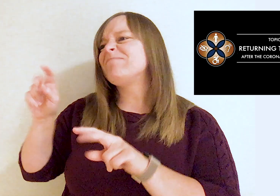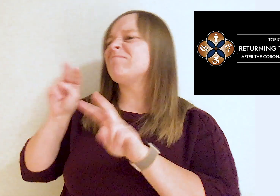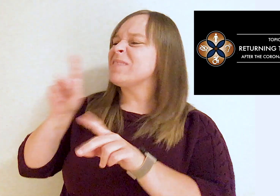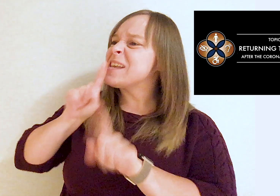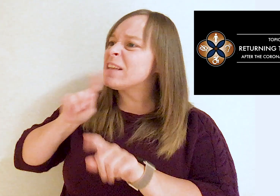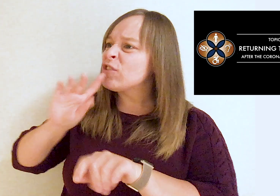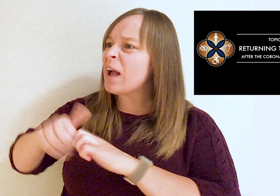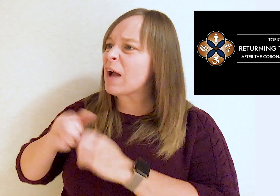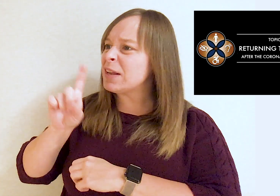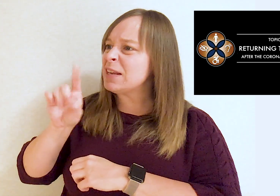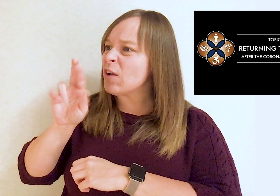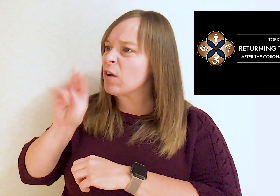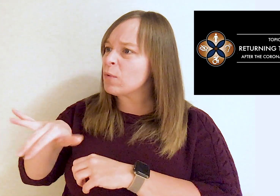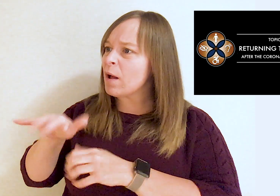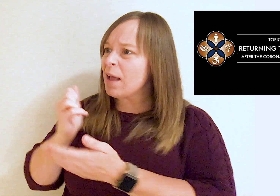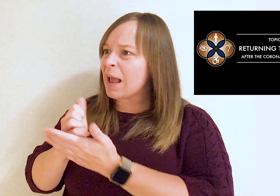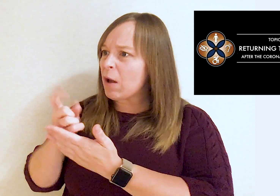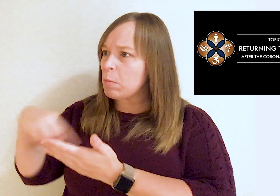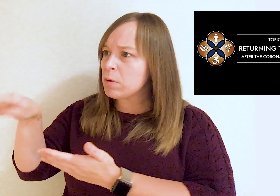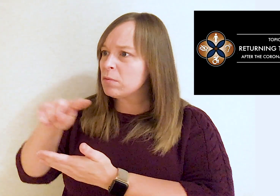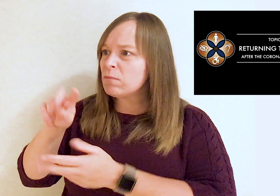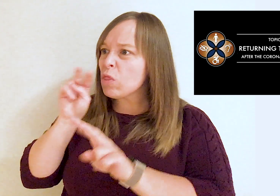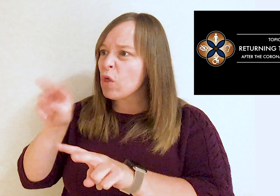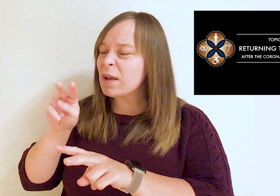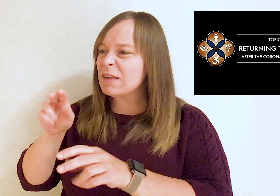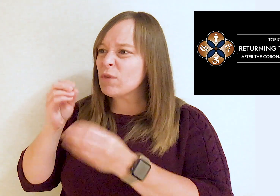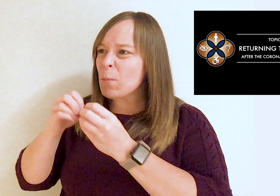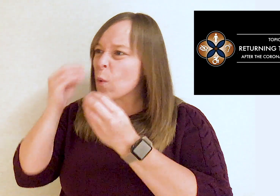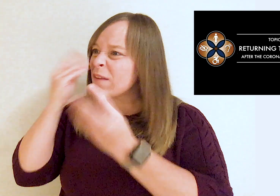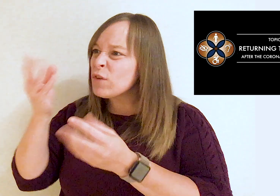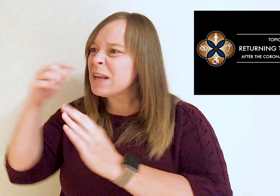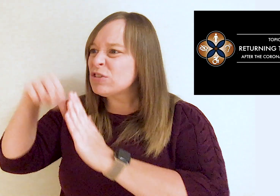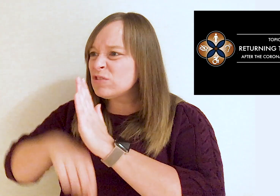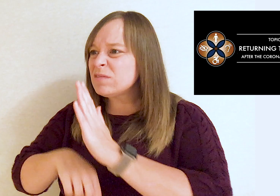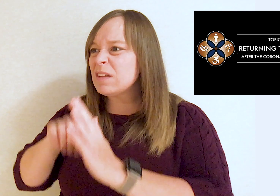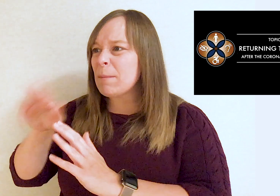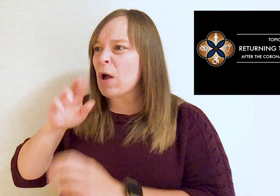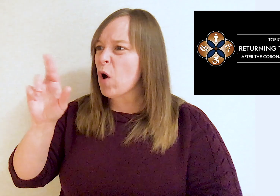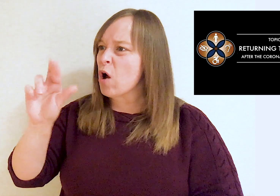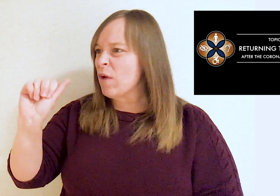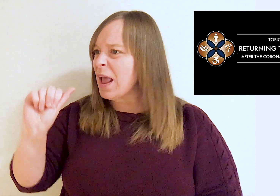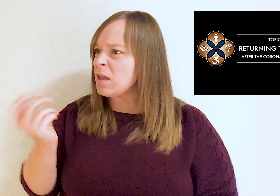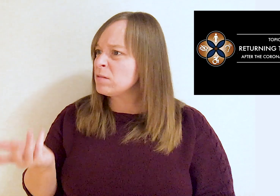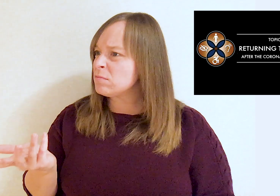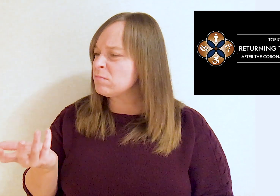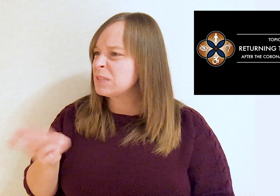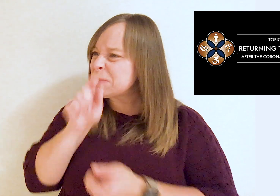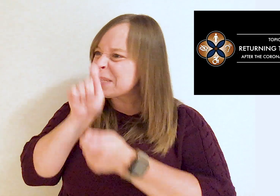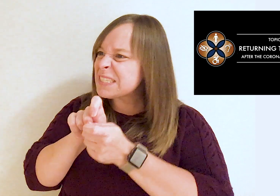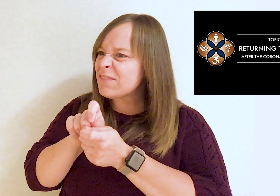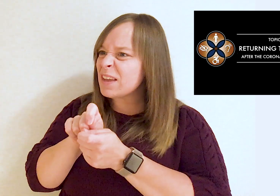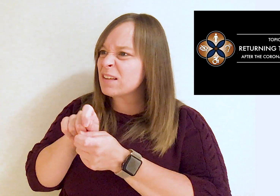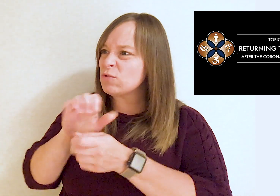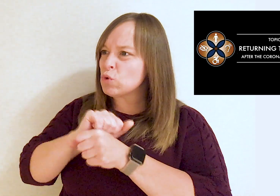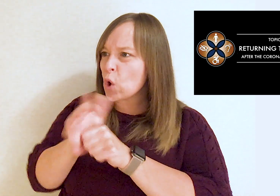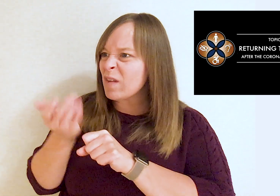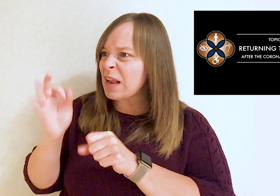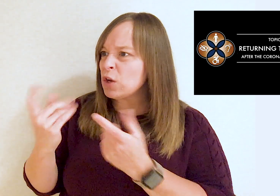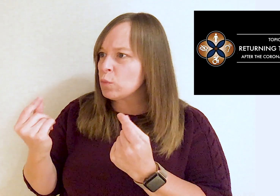answers how can DRNY help someone who's looking for information about reasonable accommodations specific to COVID-19?